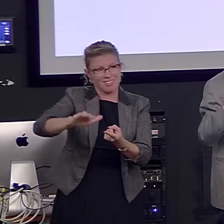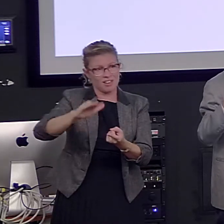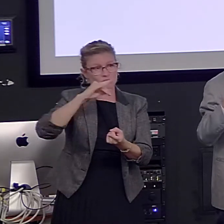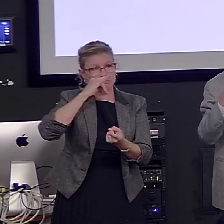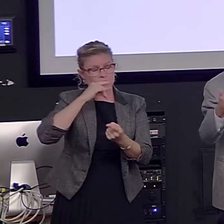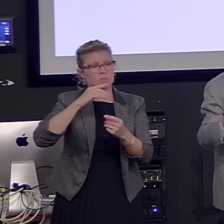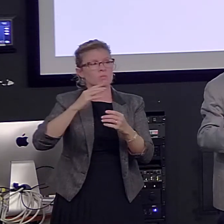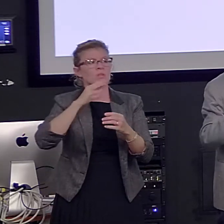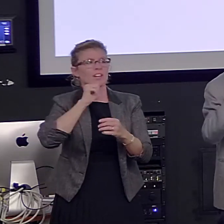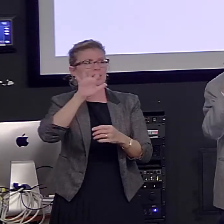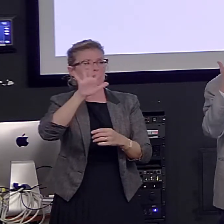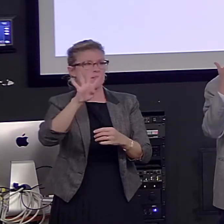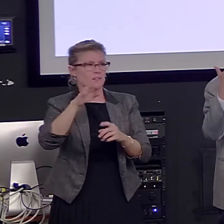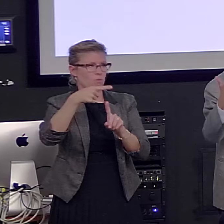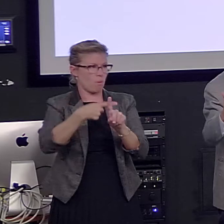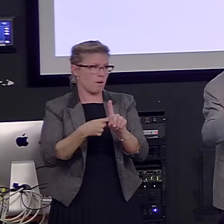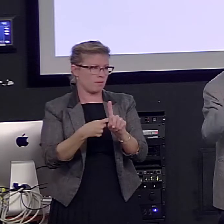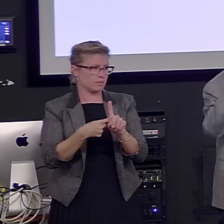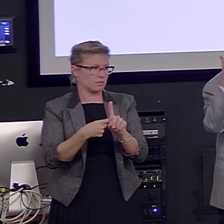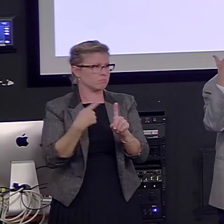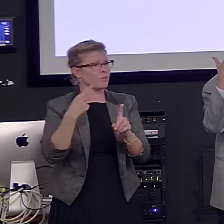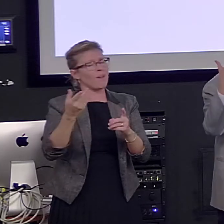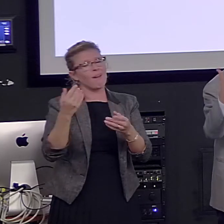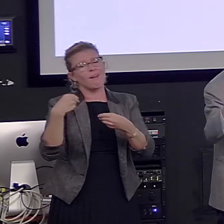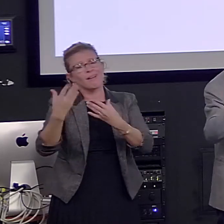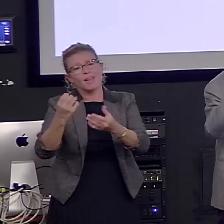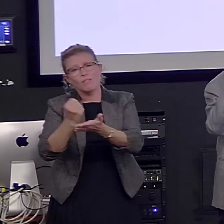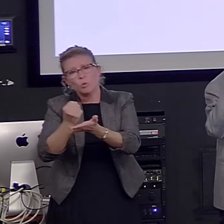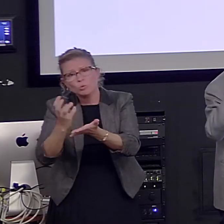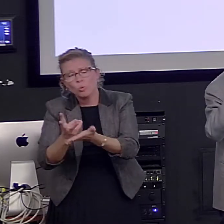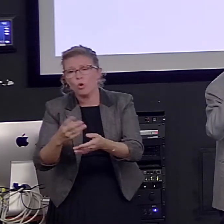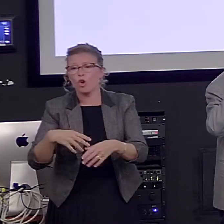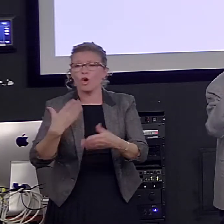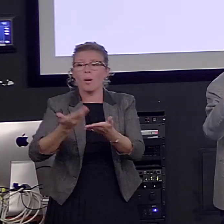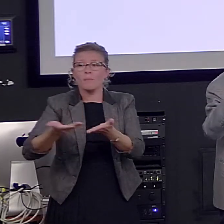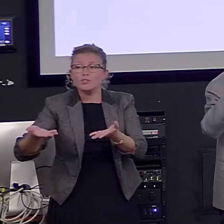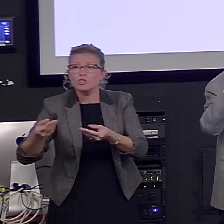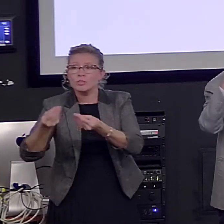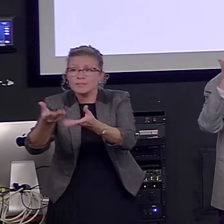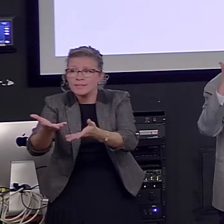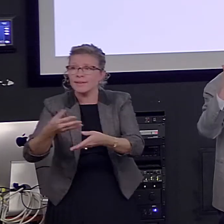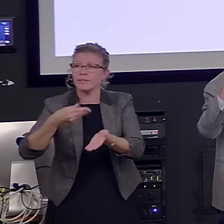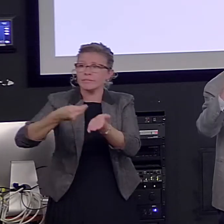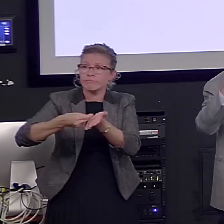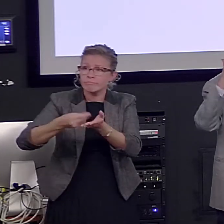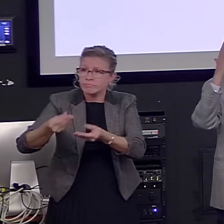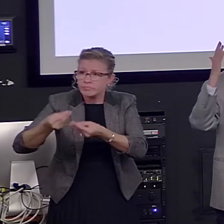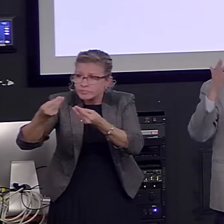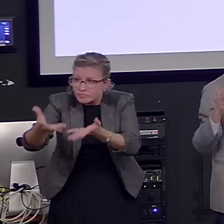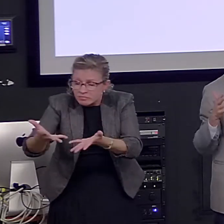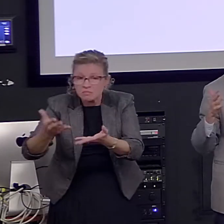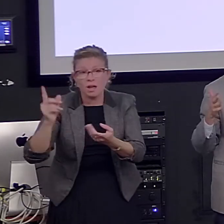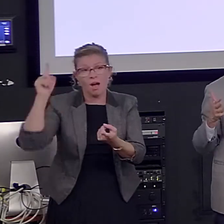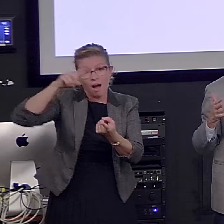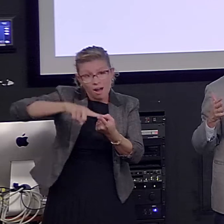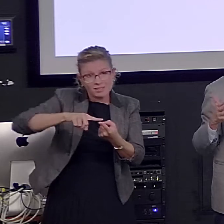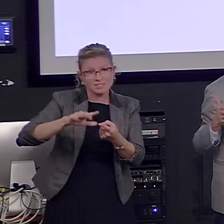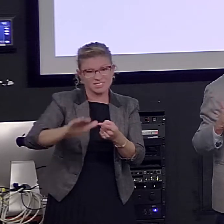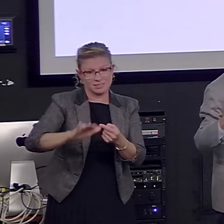We had social workers and gave them material support and financial support. All of that stopped when the child was 54 months of age.